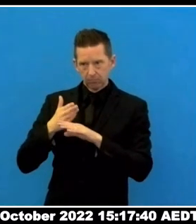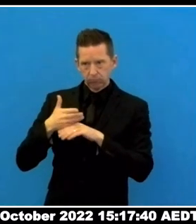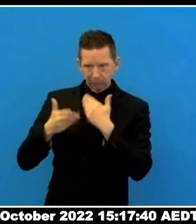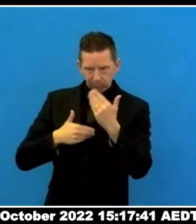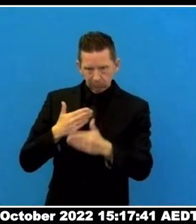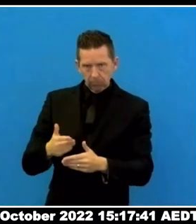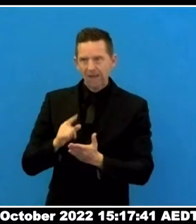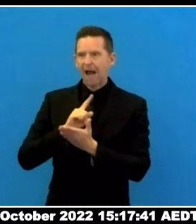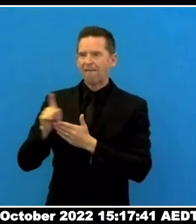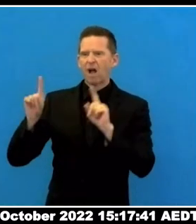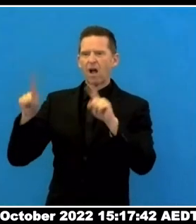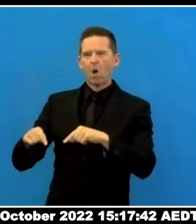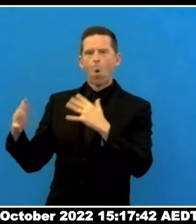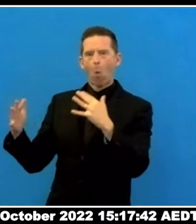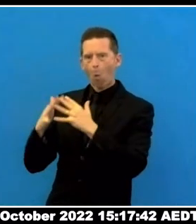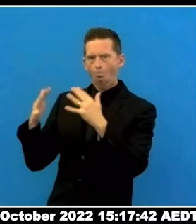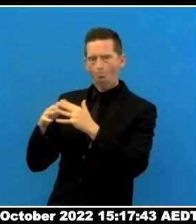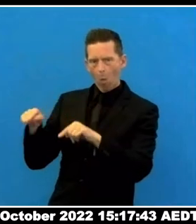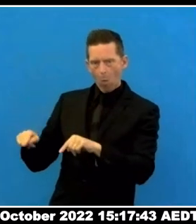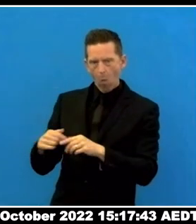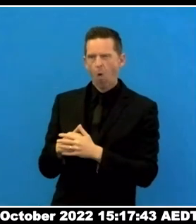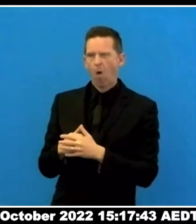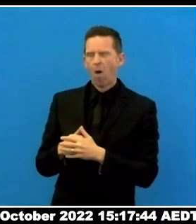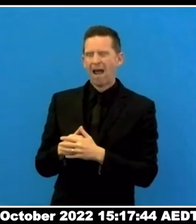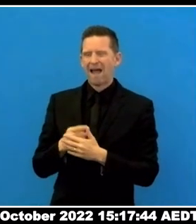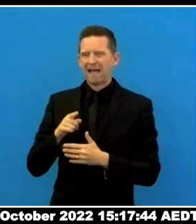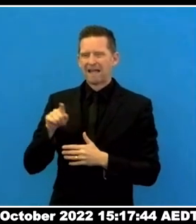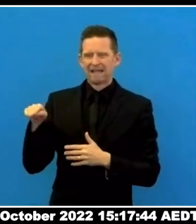when the war start and the conditions were become